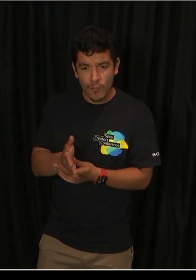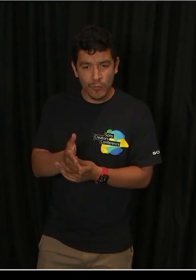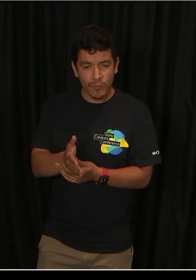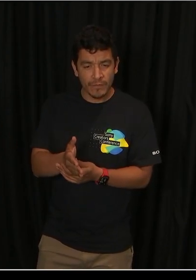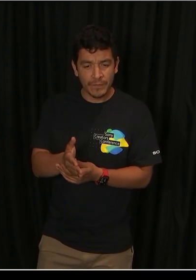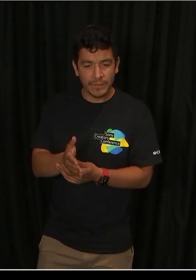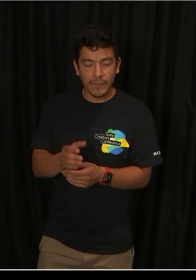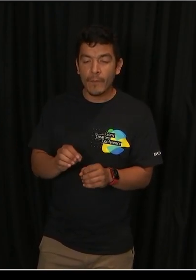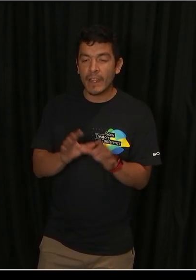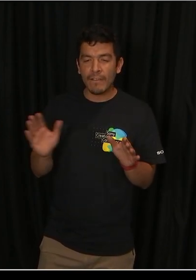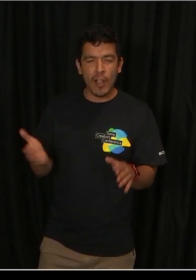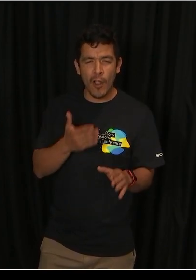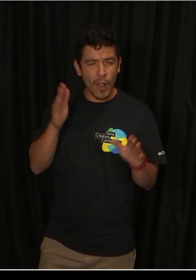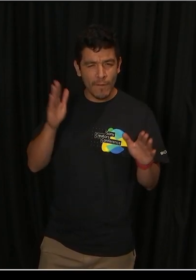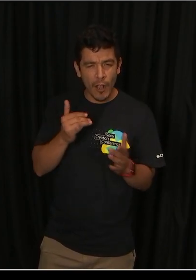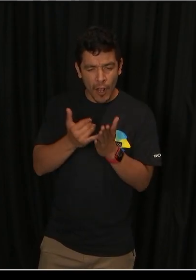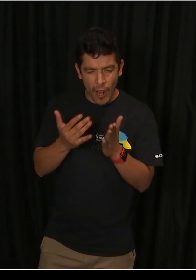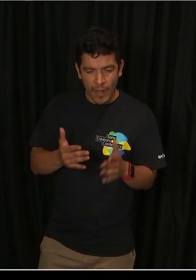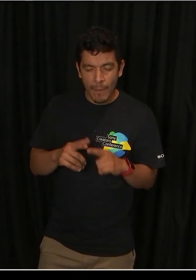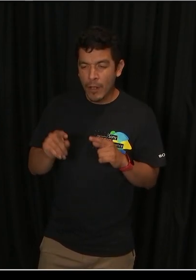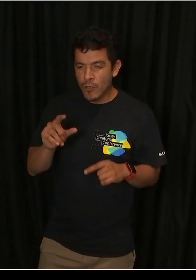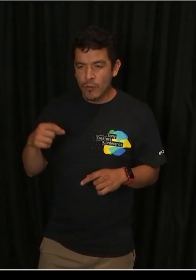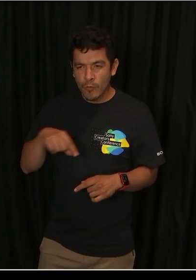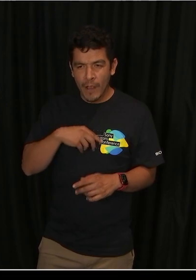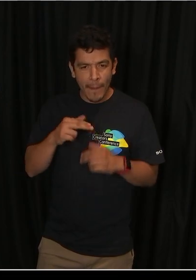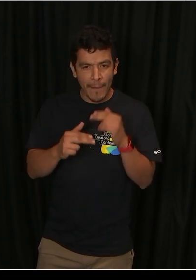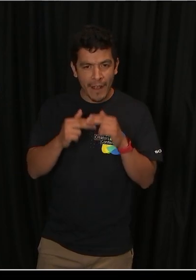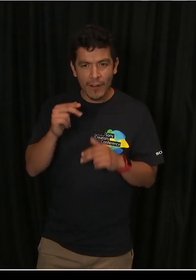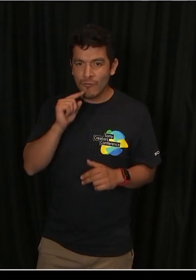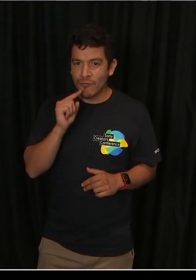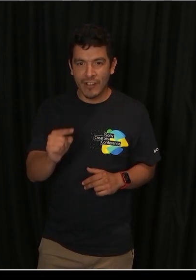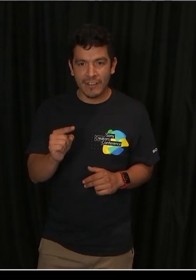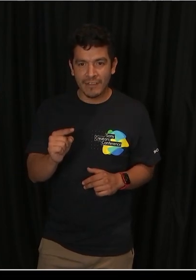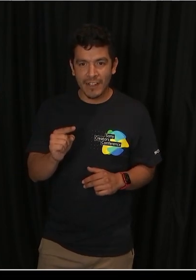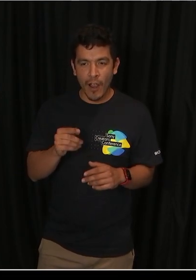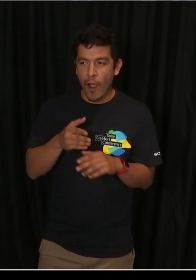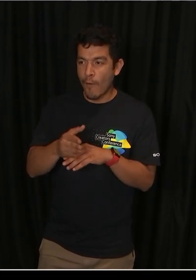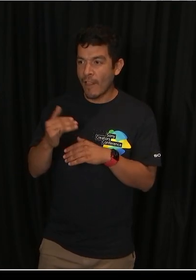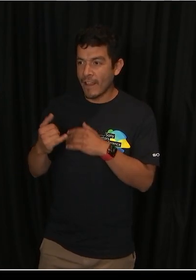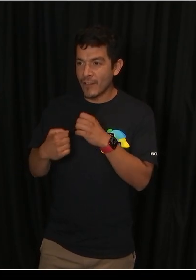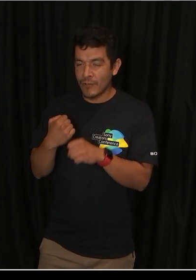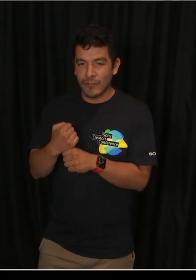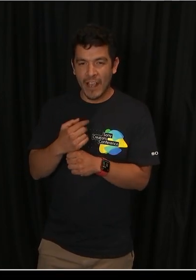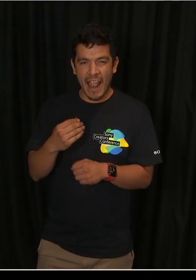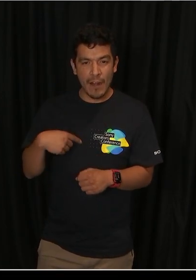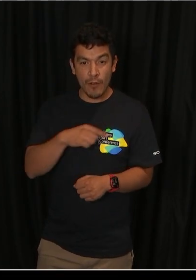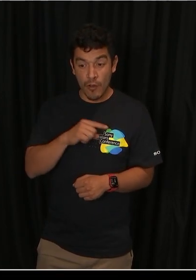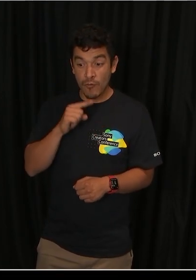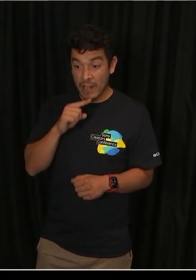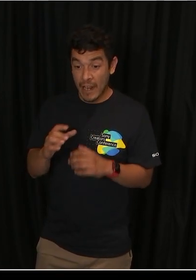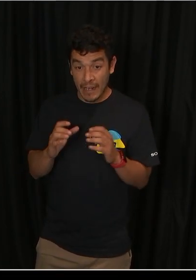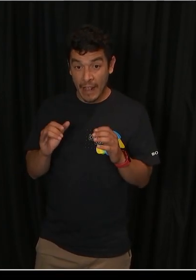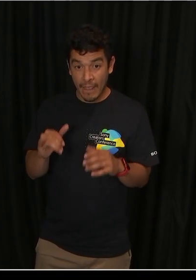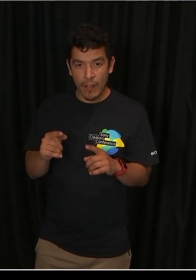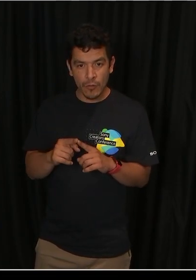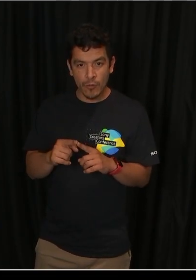obviously our incredible artists, but the tools that we built over the course of the years. And we've done that really to ultimately tell a story.